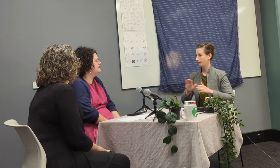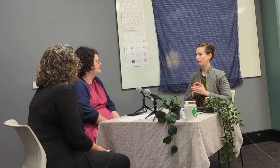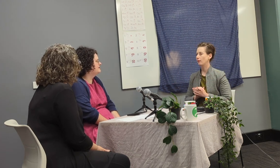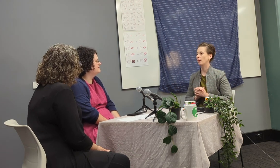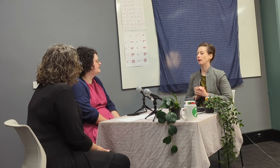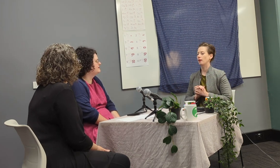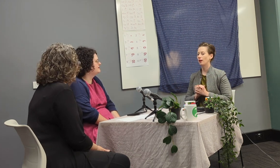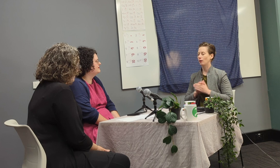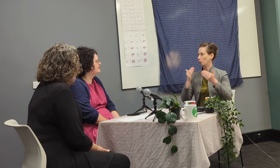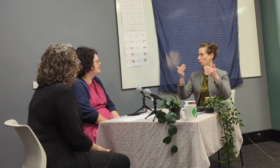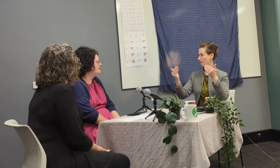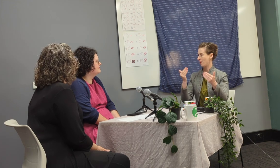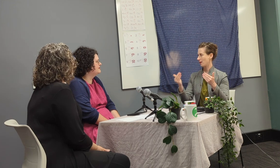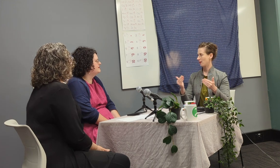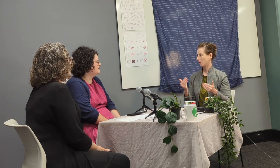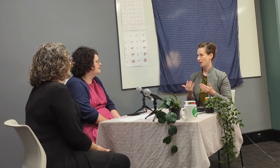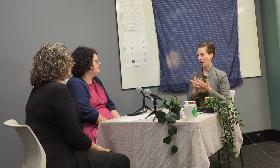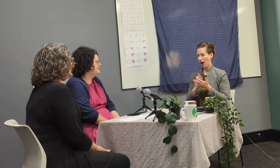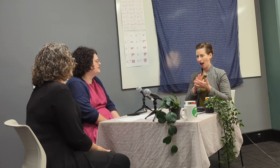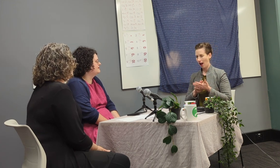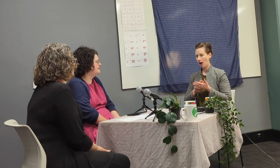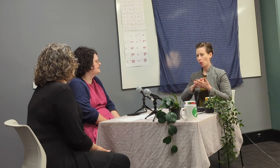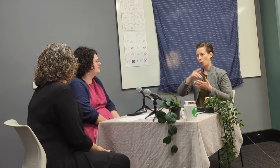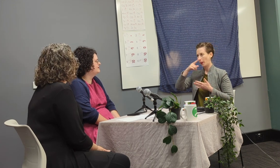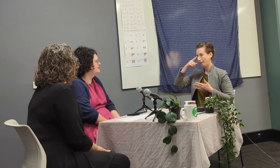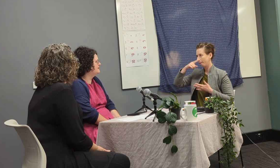Each 20 people had the same story.